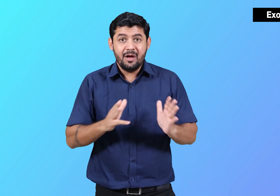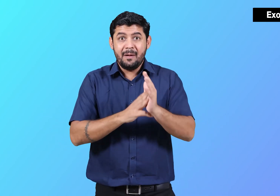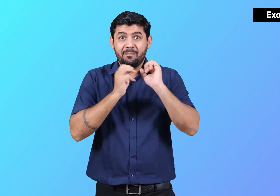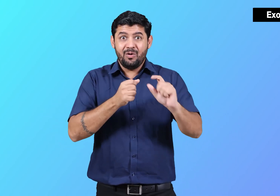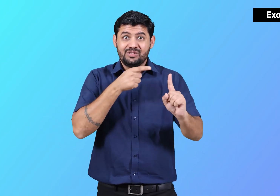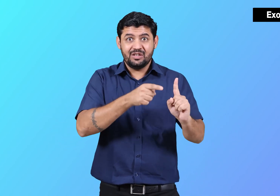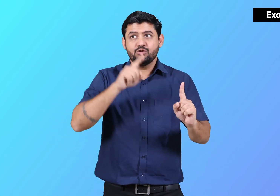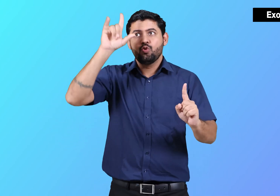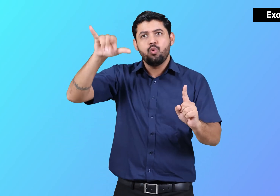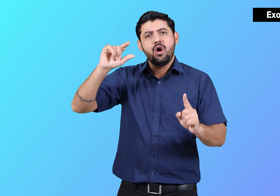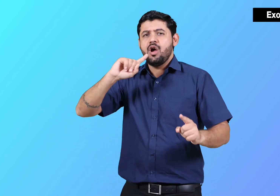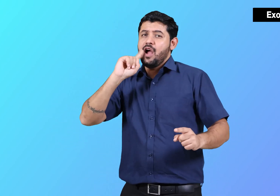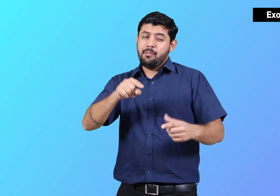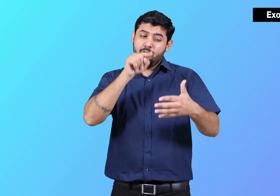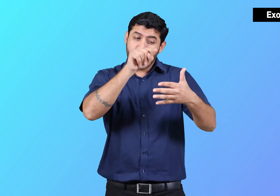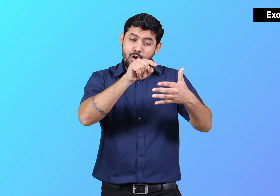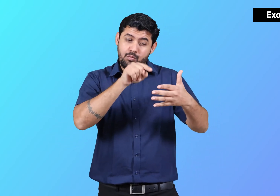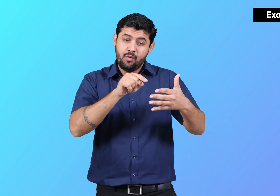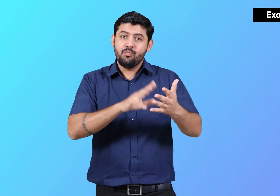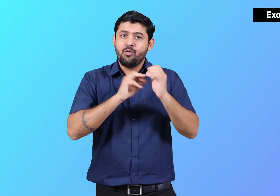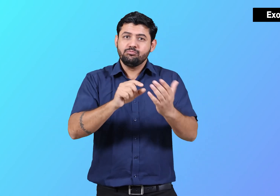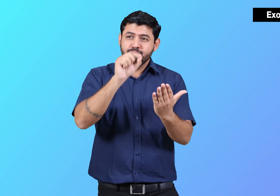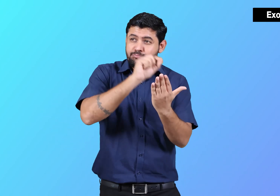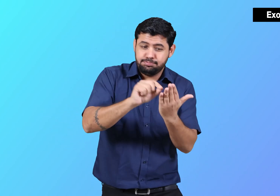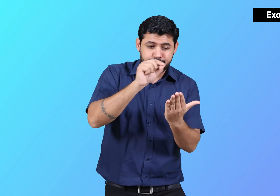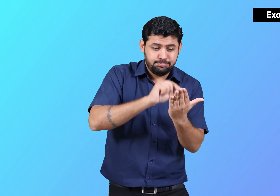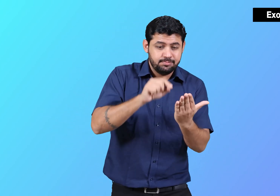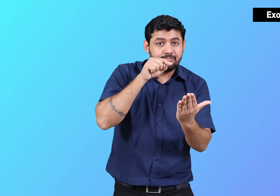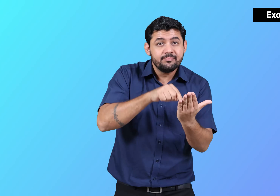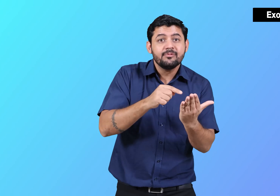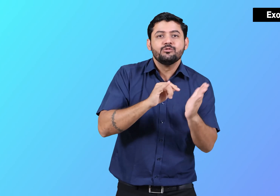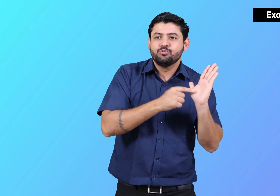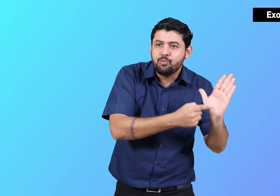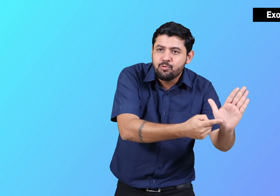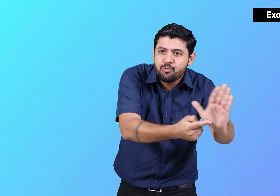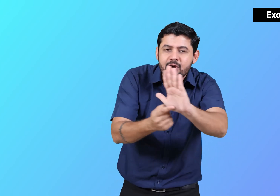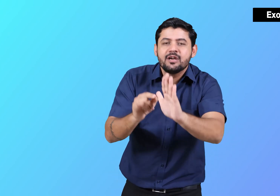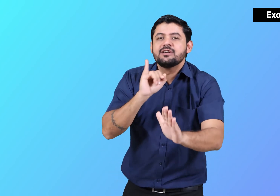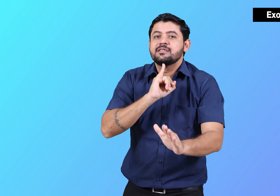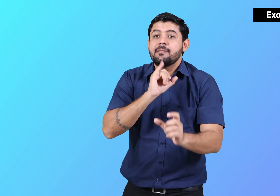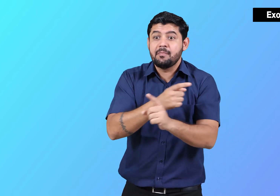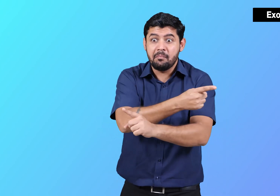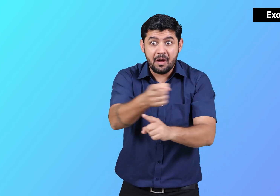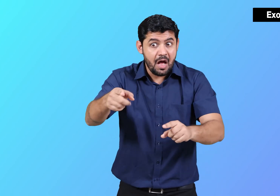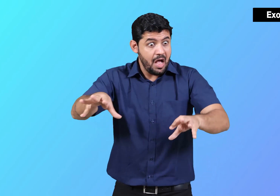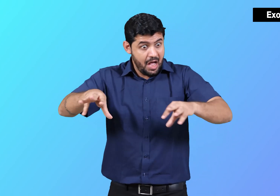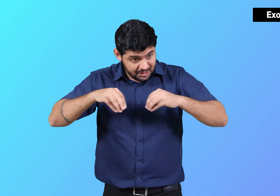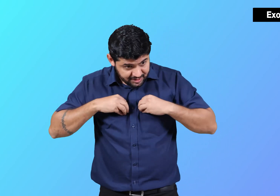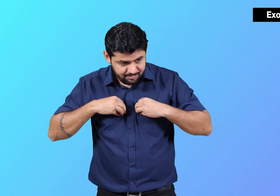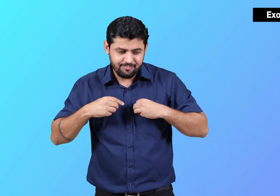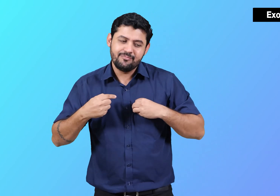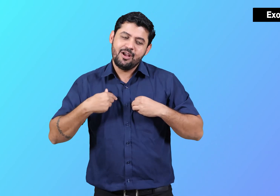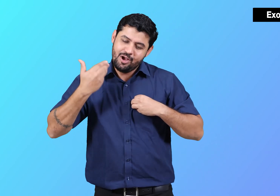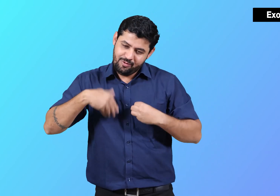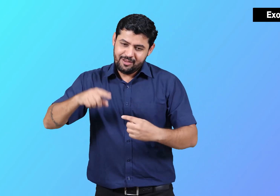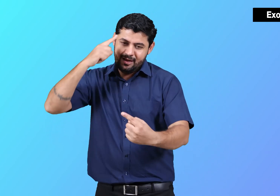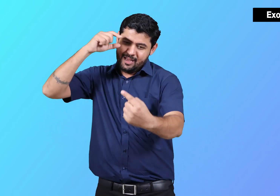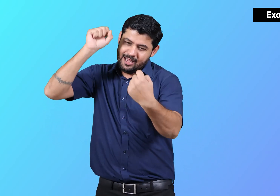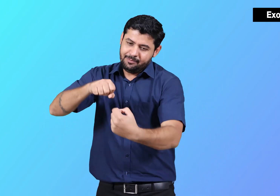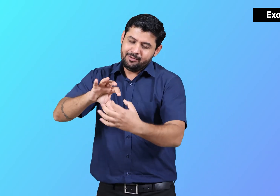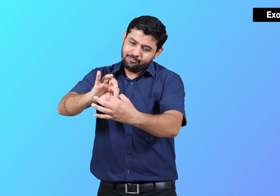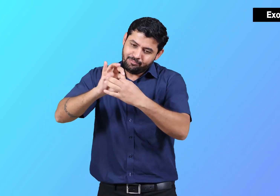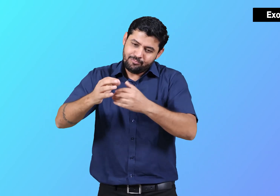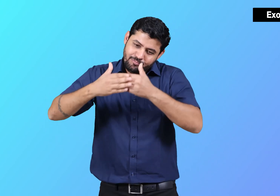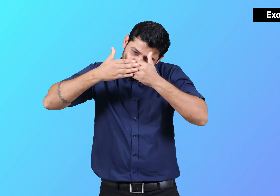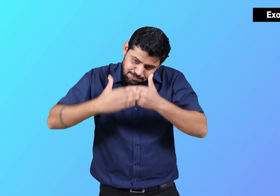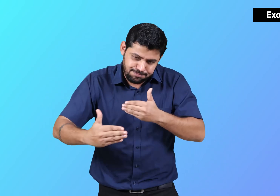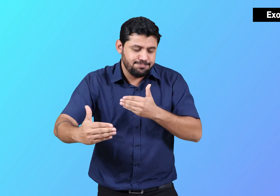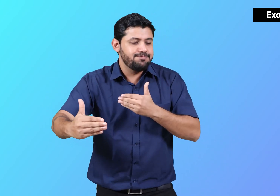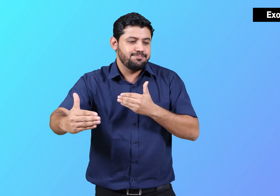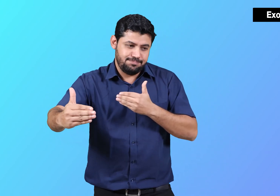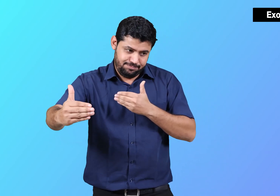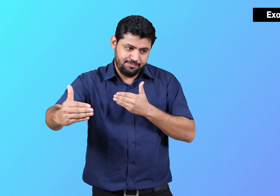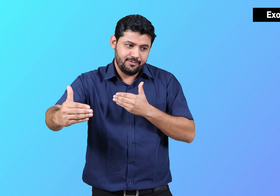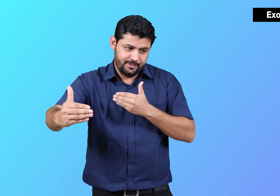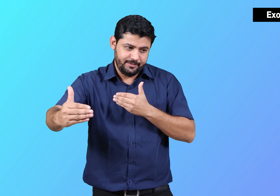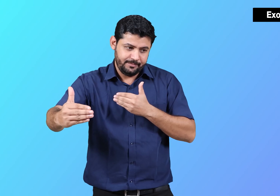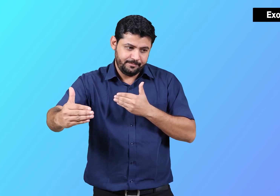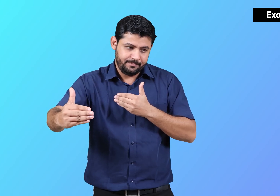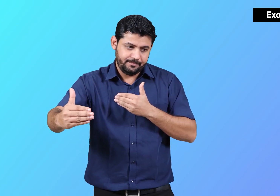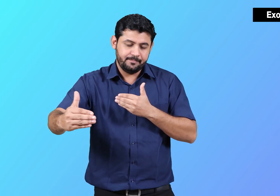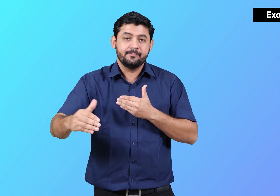Then the LORD said to Moses, “Write everything that I have told you. This is the agreement that I made with you and the Israelites.”